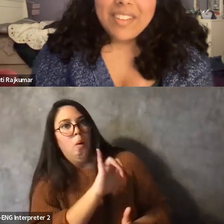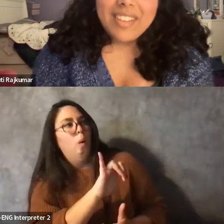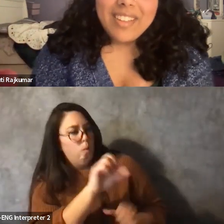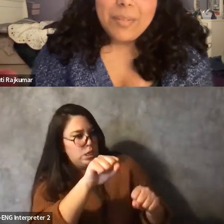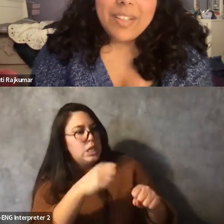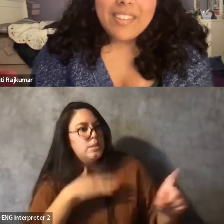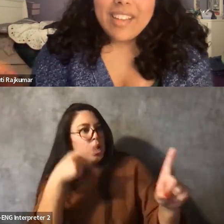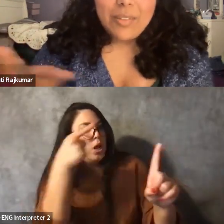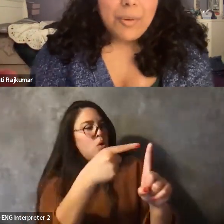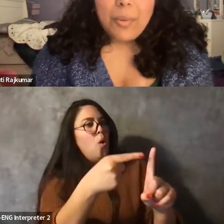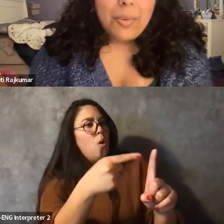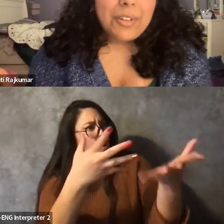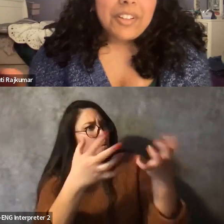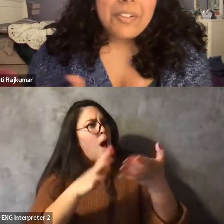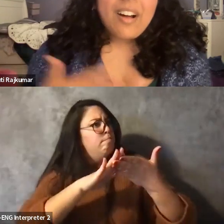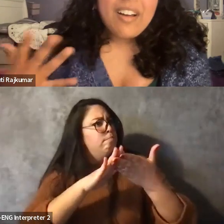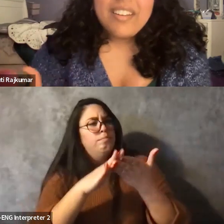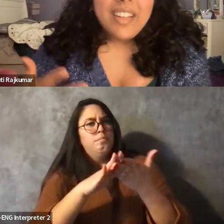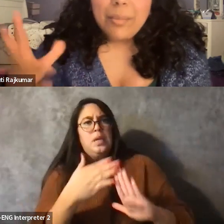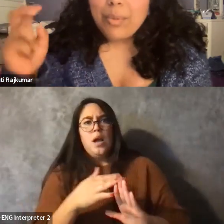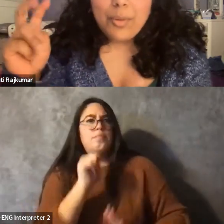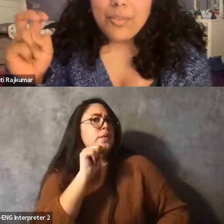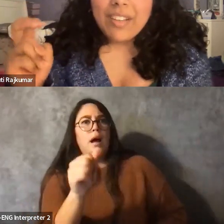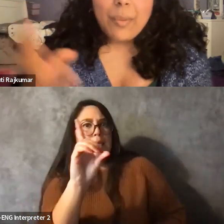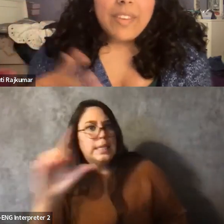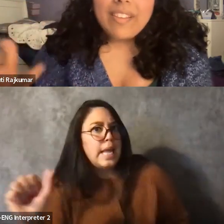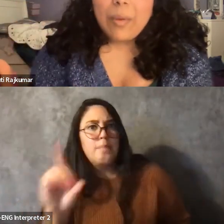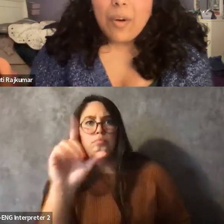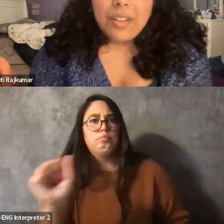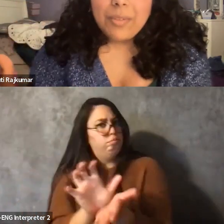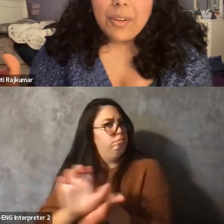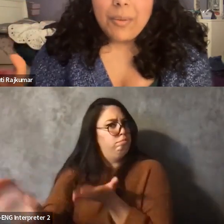as a kid, because as you grow older, and you're not "improving" the way that they want you to,